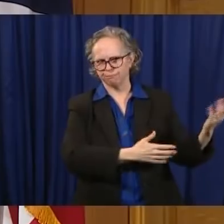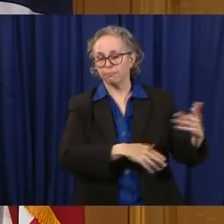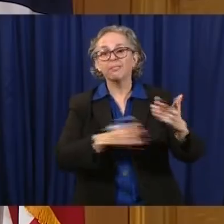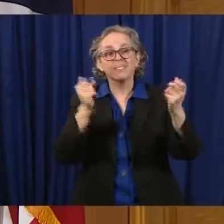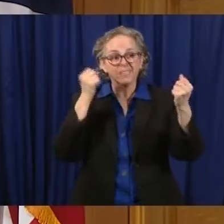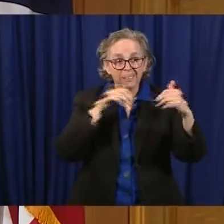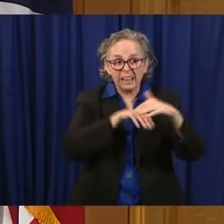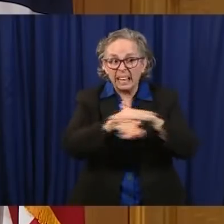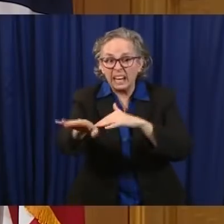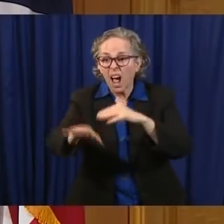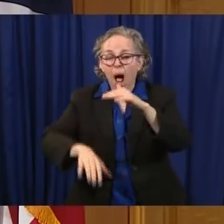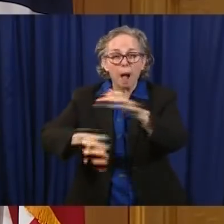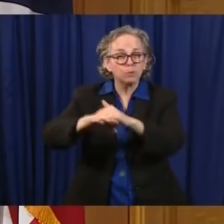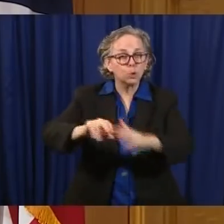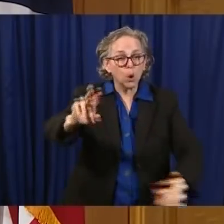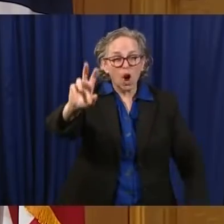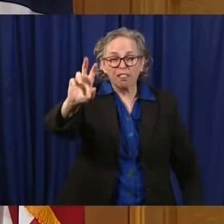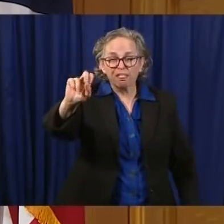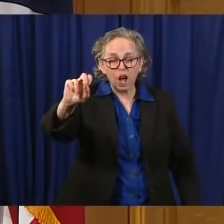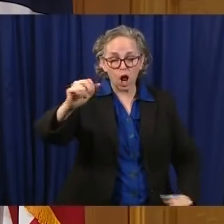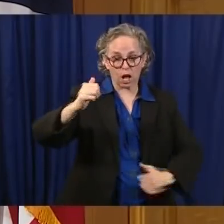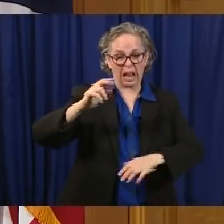IS COMING IN WITH HELP, THEY